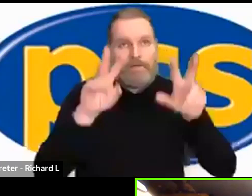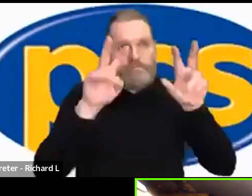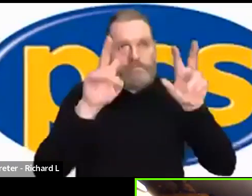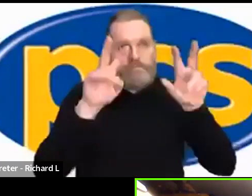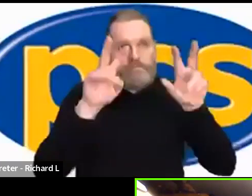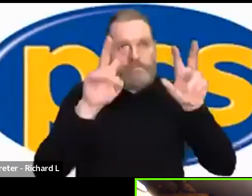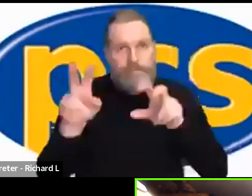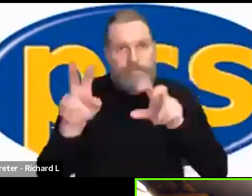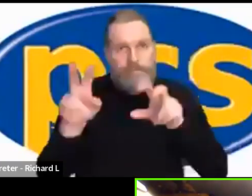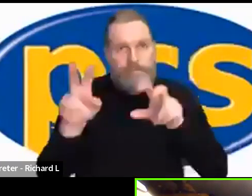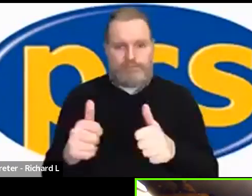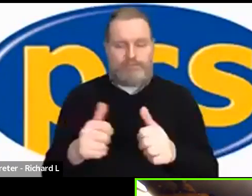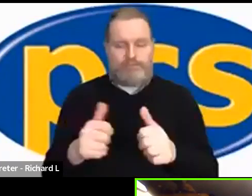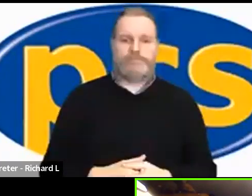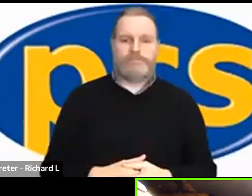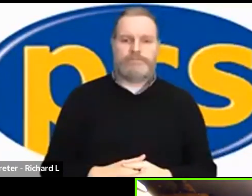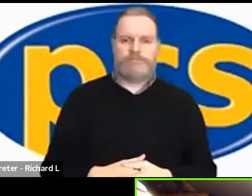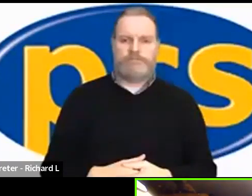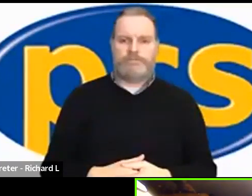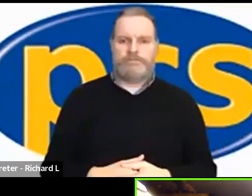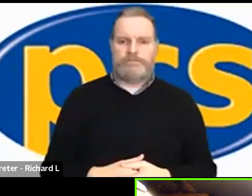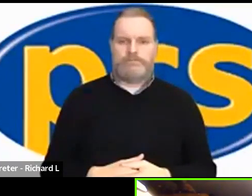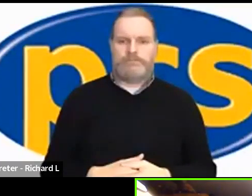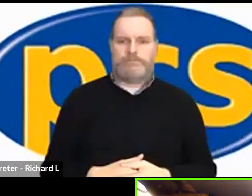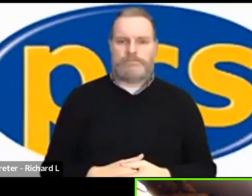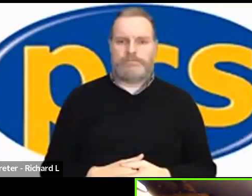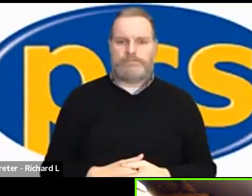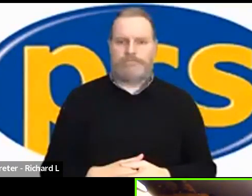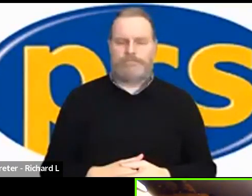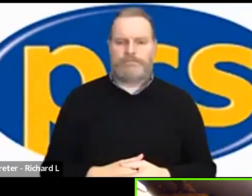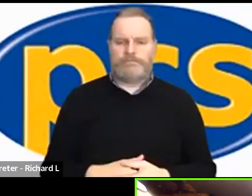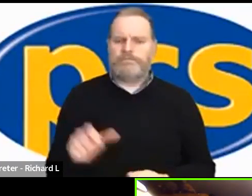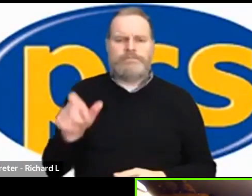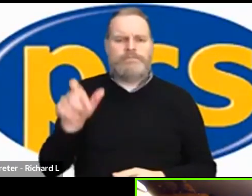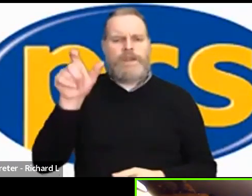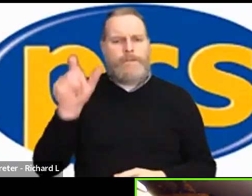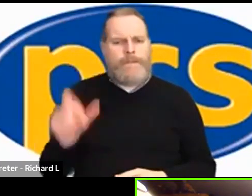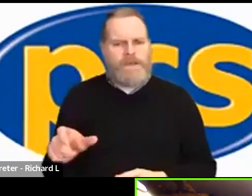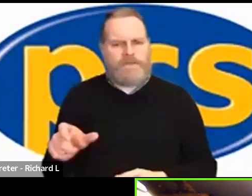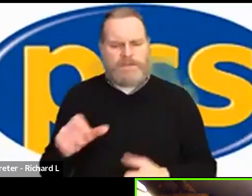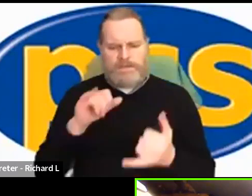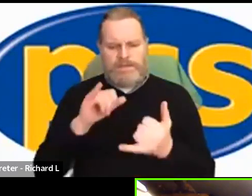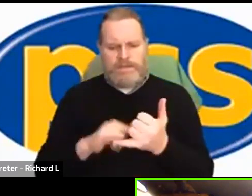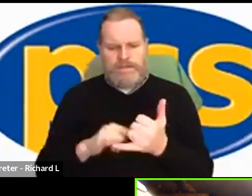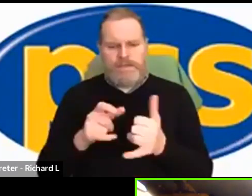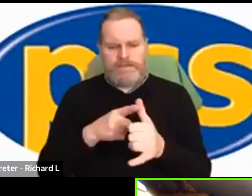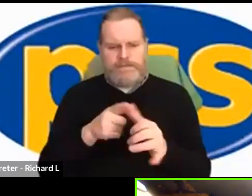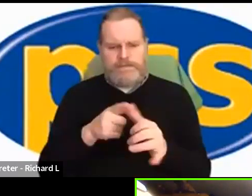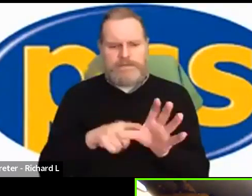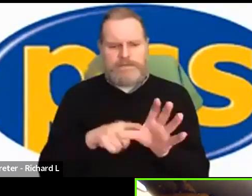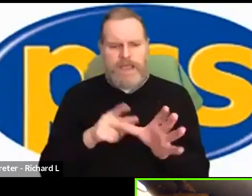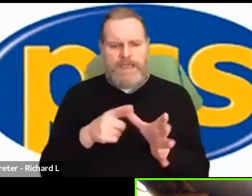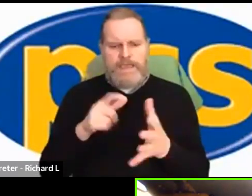So, yeah, please send it. Yeah. send it that send it that Angela L. L. Side. It makes a really good point , actually,